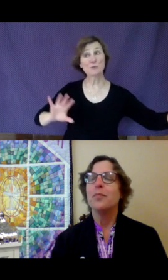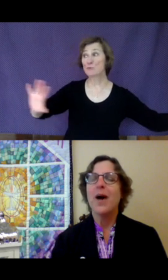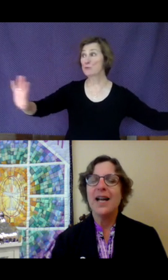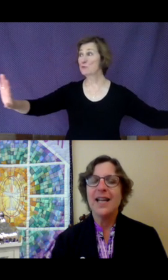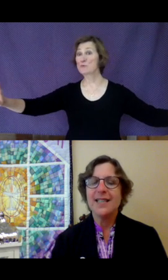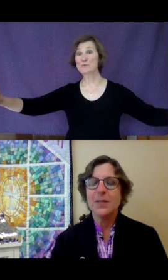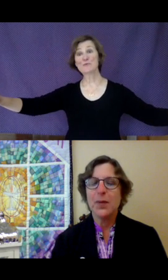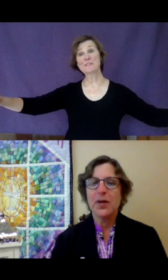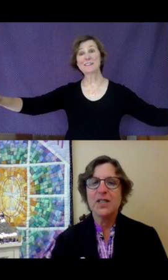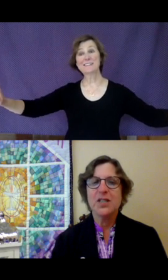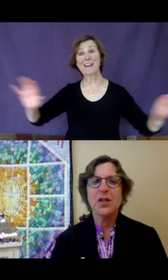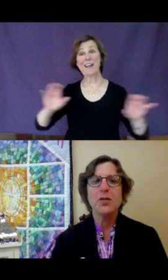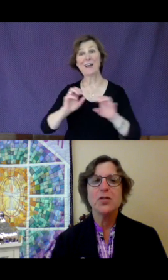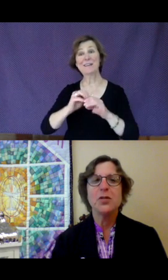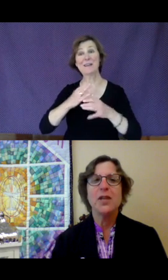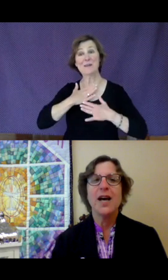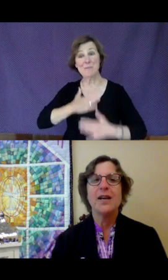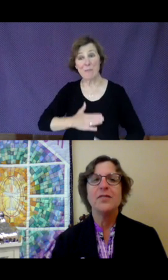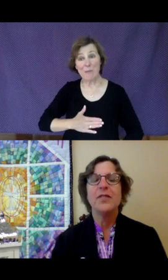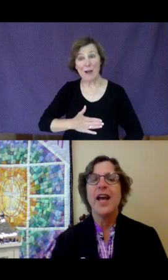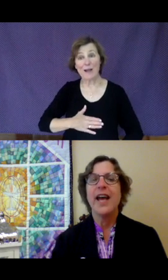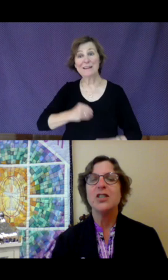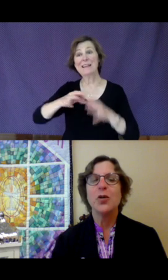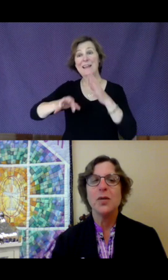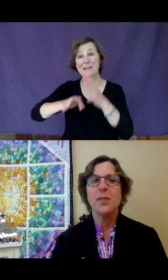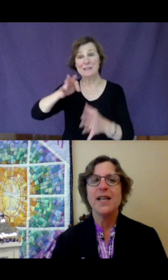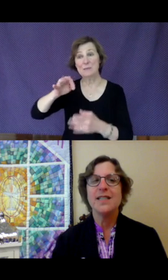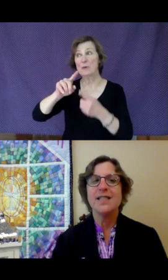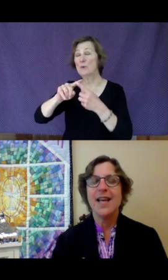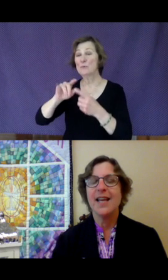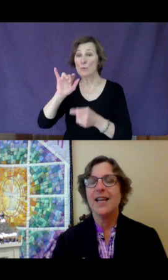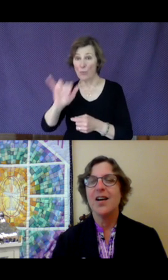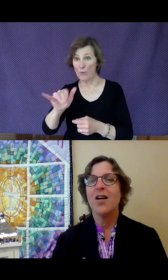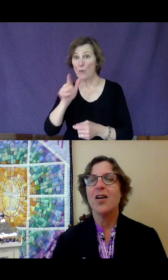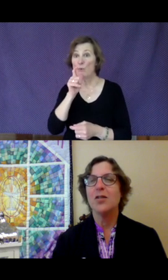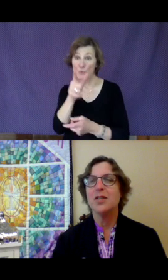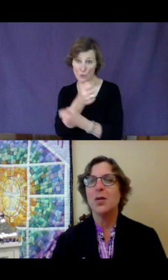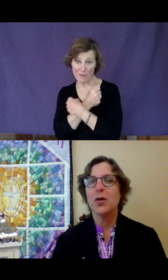Body and spirit to those you love and join me in saying our closing words